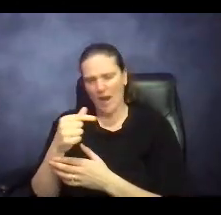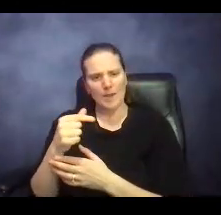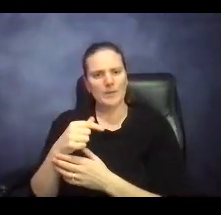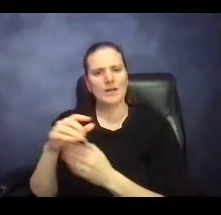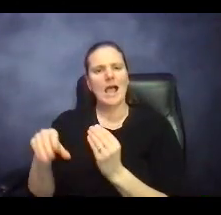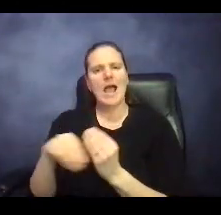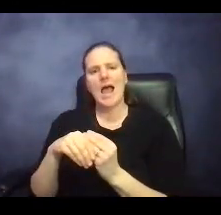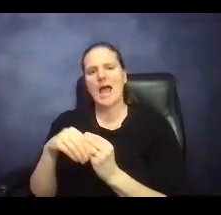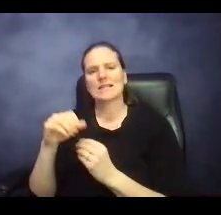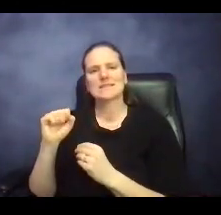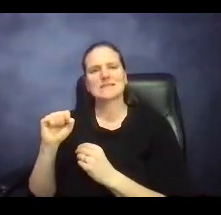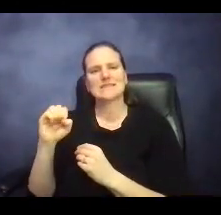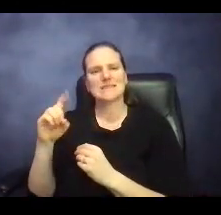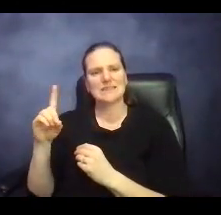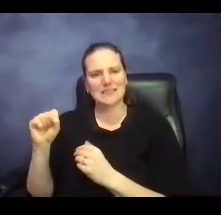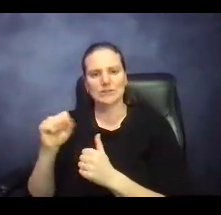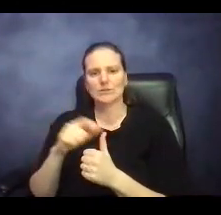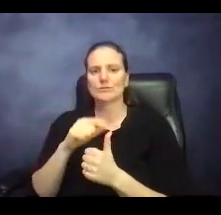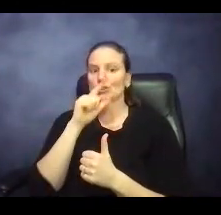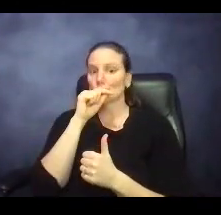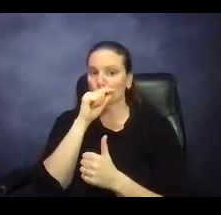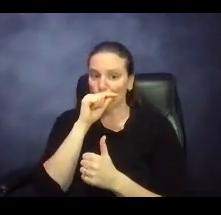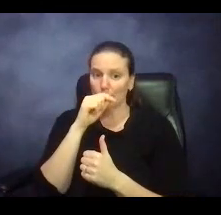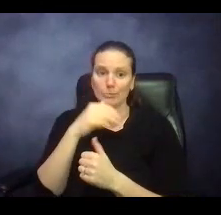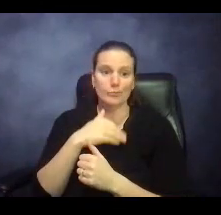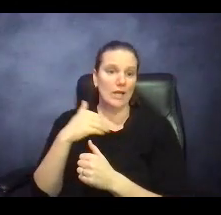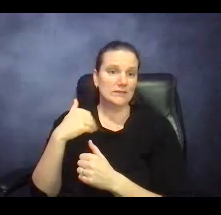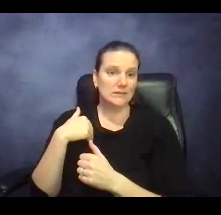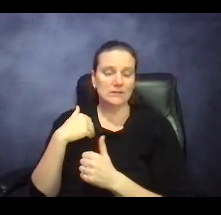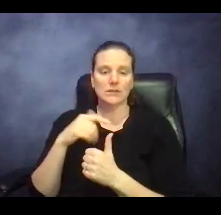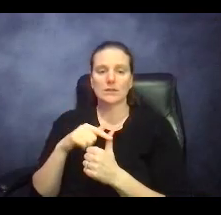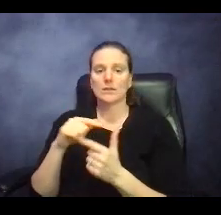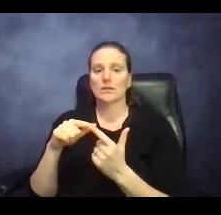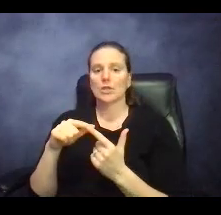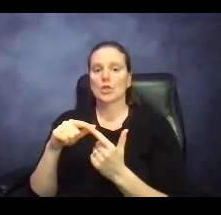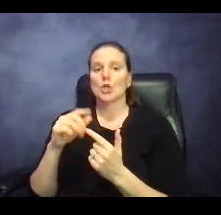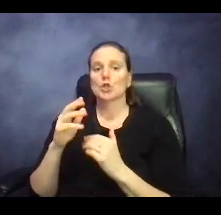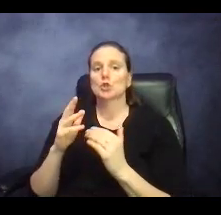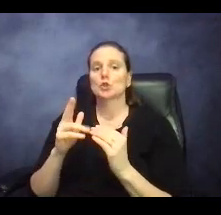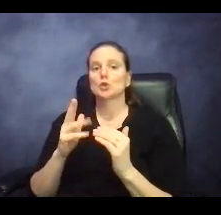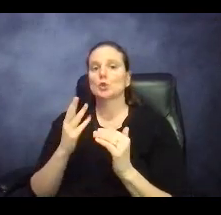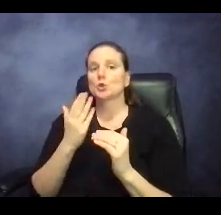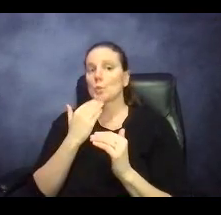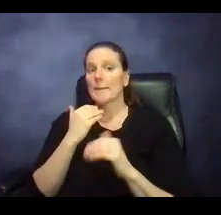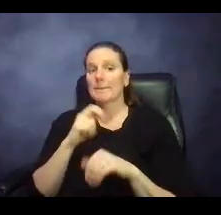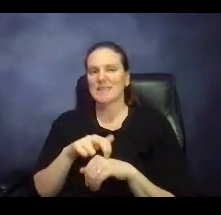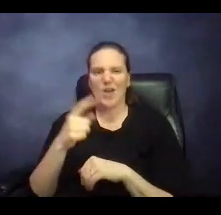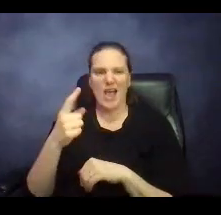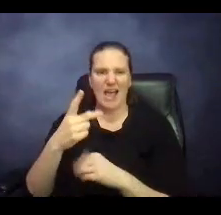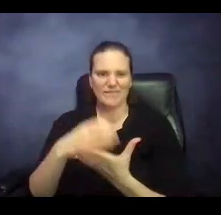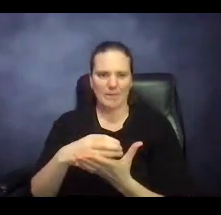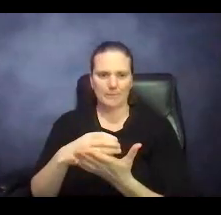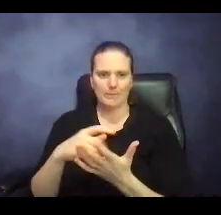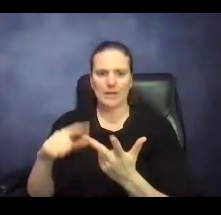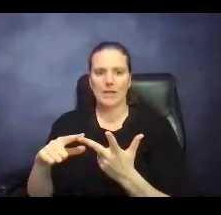to your salad if say you do chicken breast, half a cup of sweet potato and then a handful of pumpkin seeds on your meal,